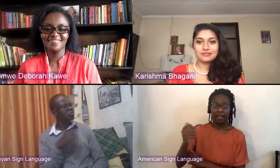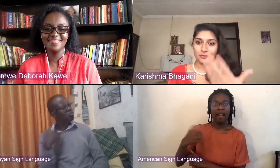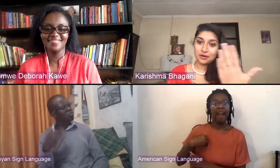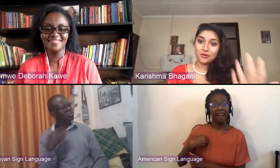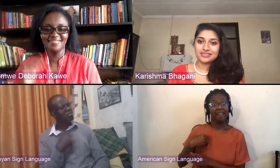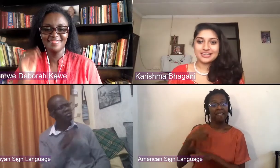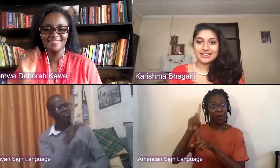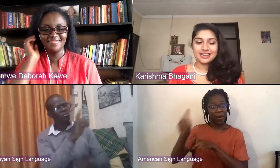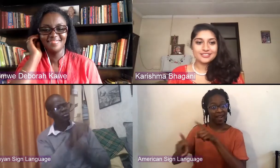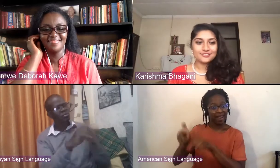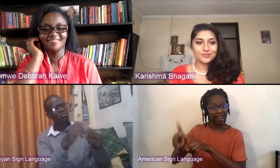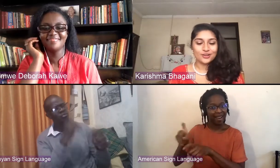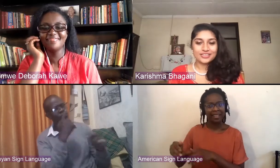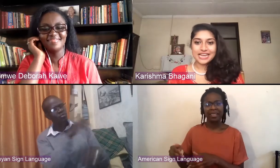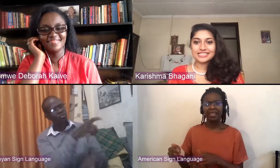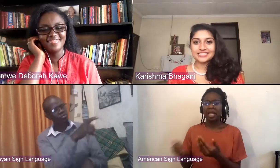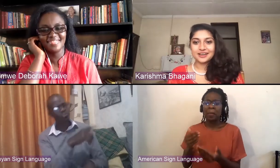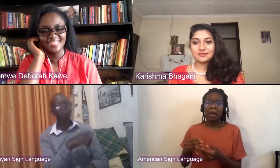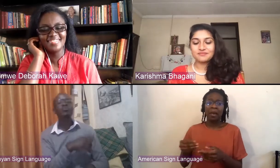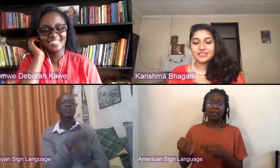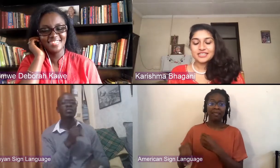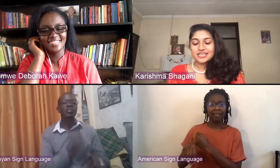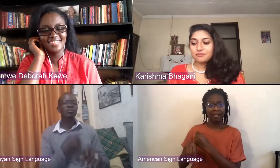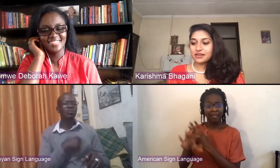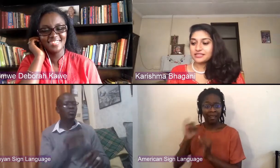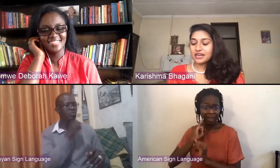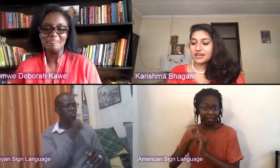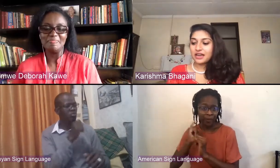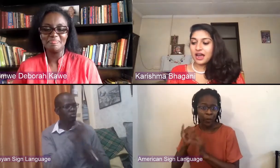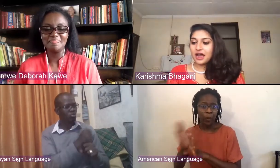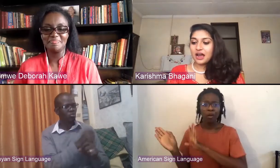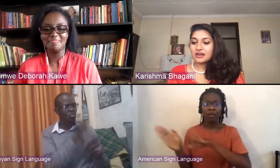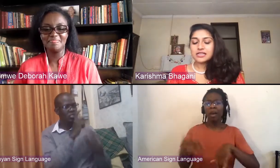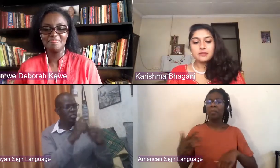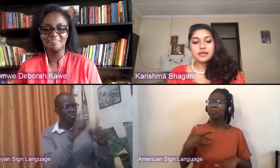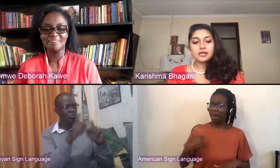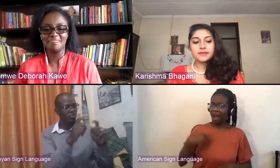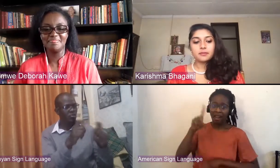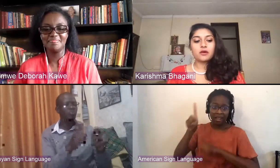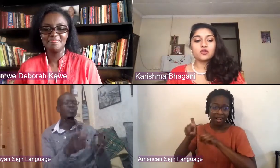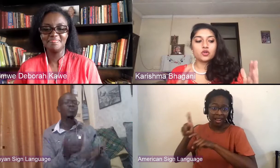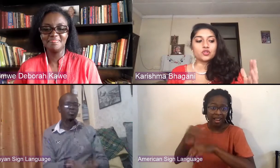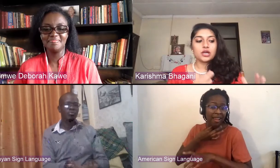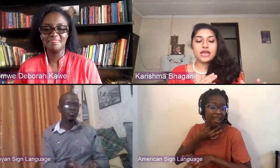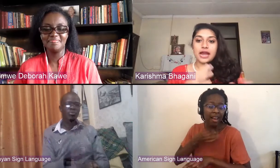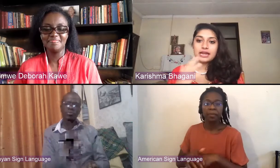when we're not in an interview context but tell me a little bit about your journey academically.